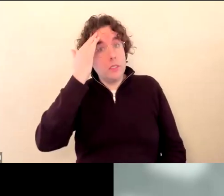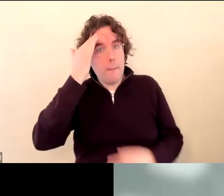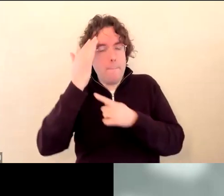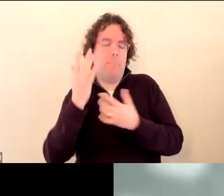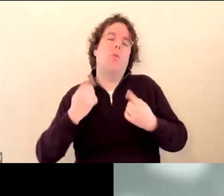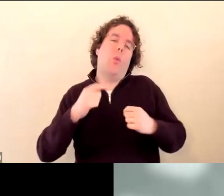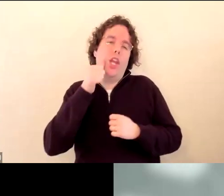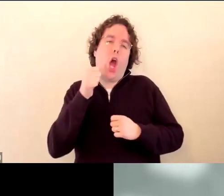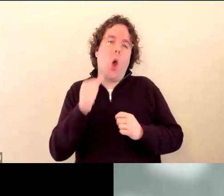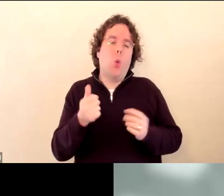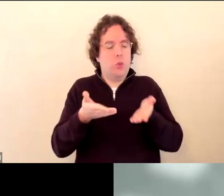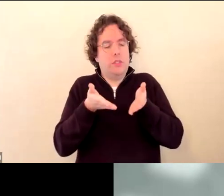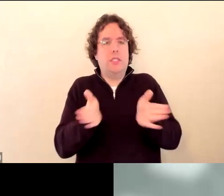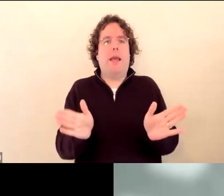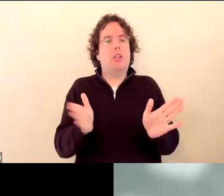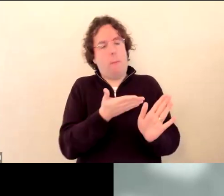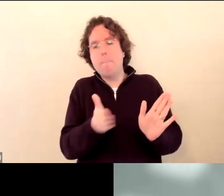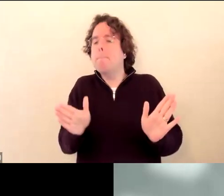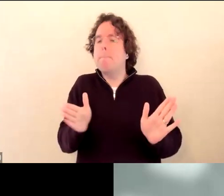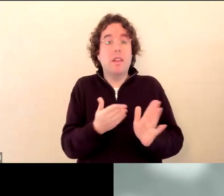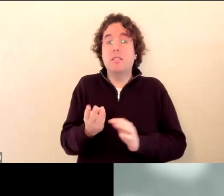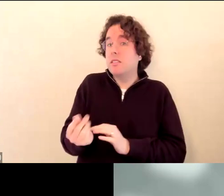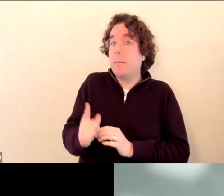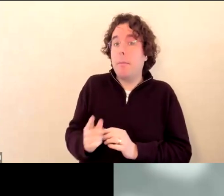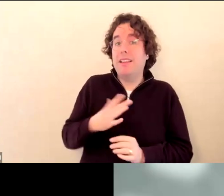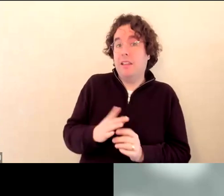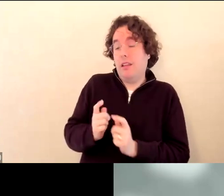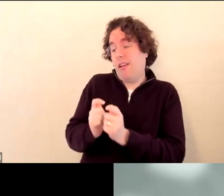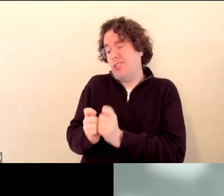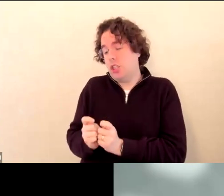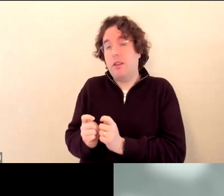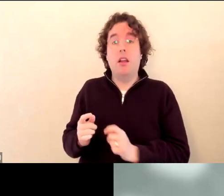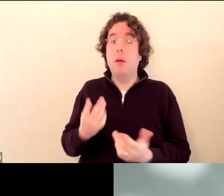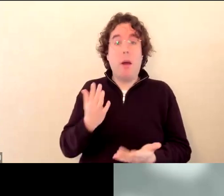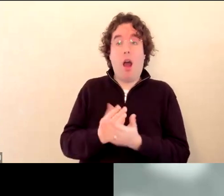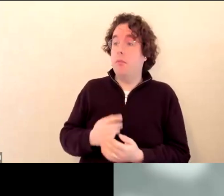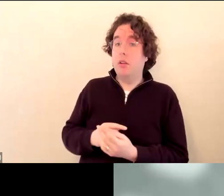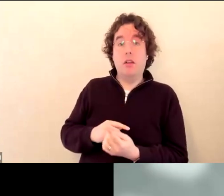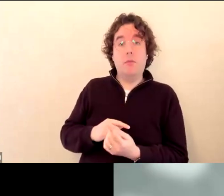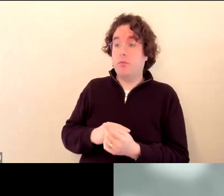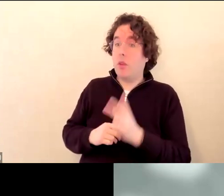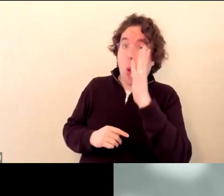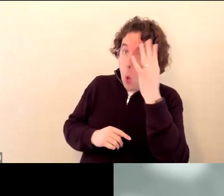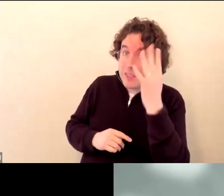So for some people they need certain adjustments, but even if they're both autistic people, the next person may require totally different adjustments